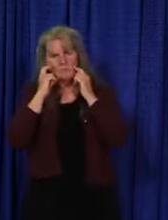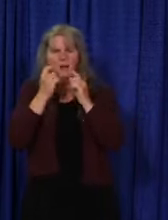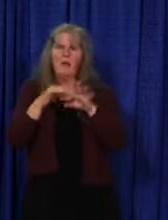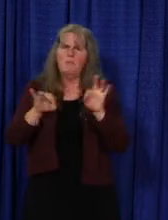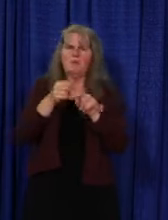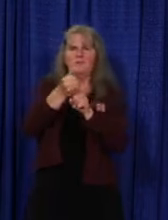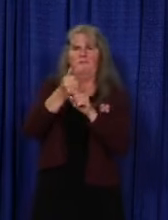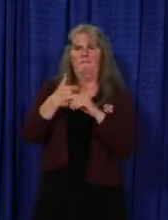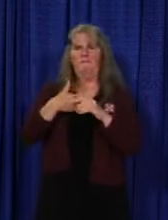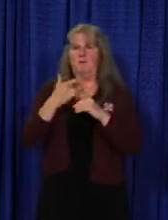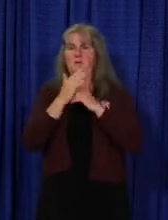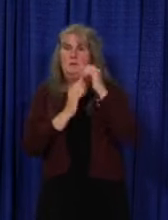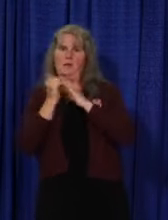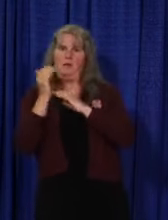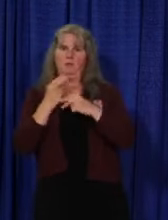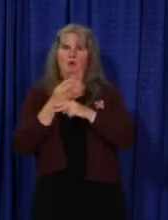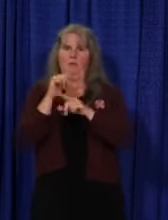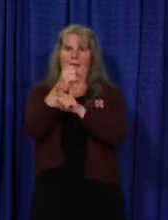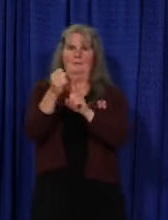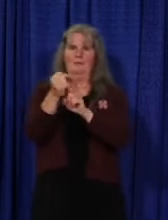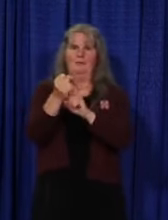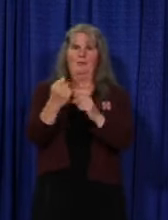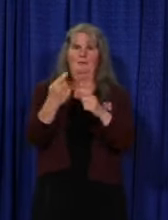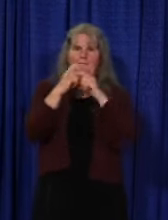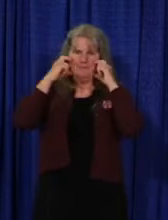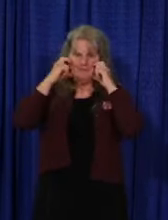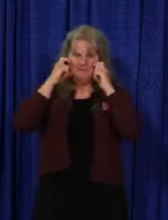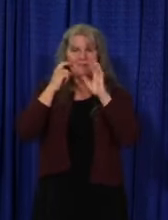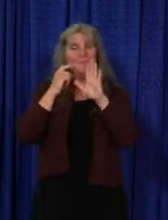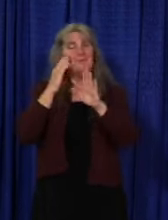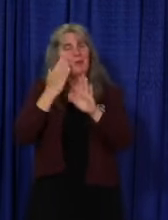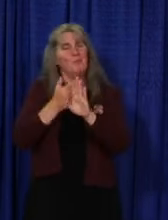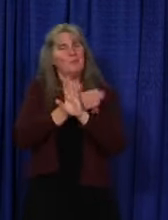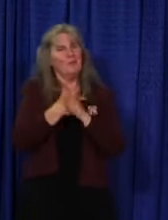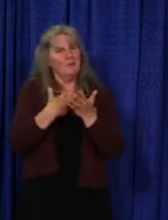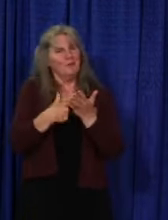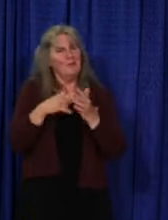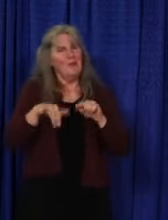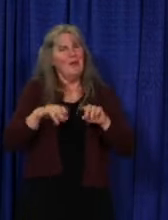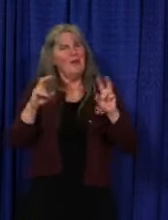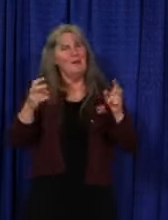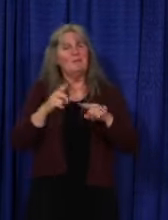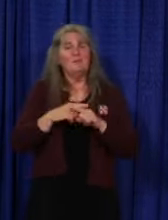them in those settings. As I have said before, we are